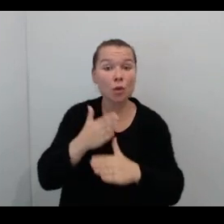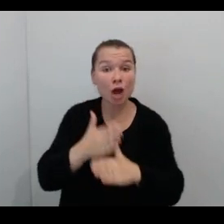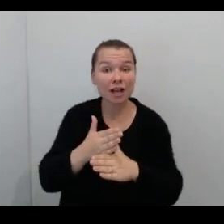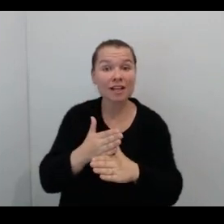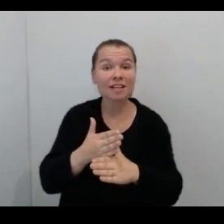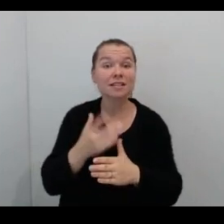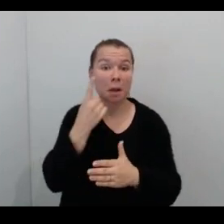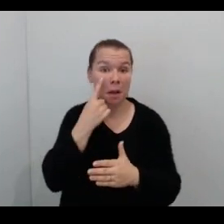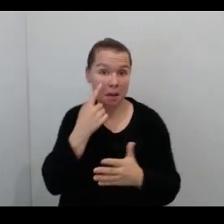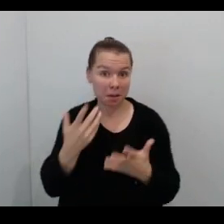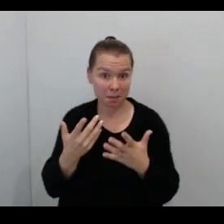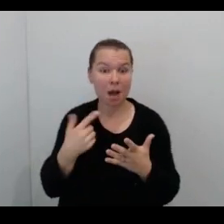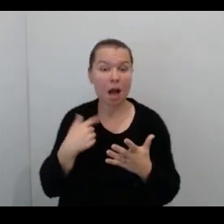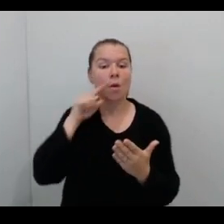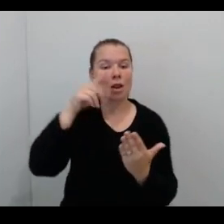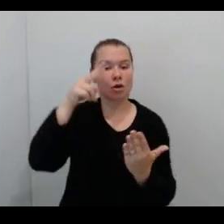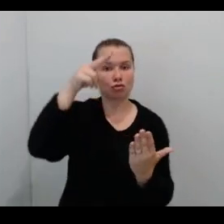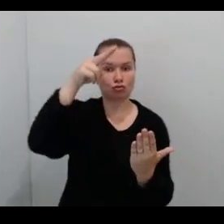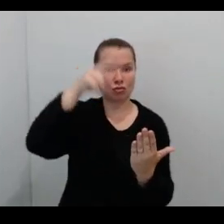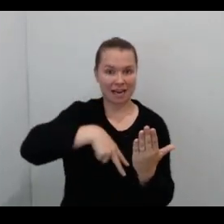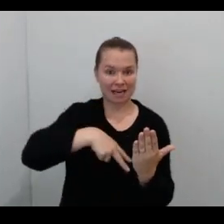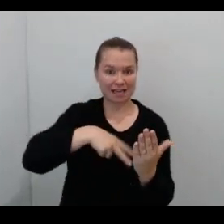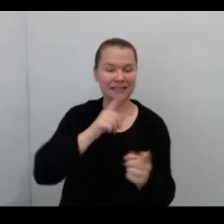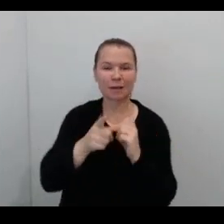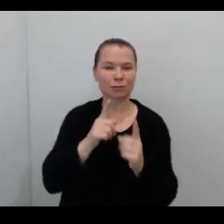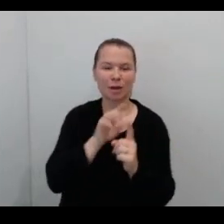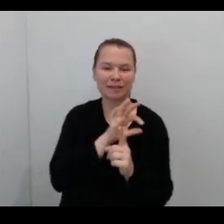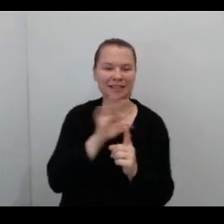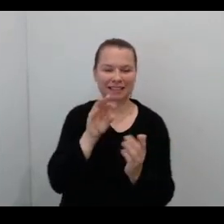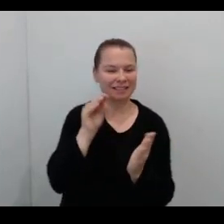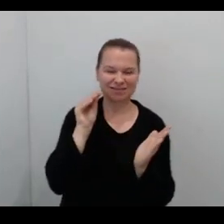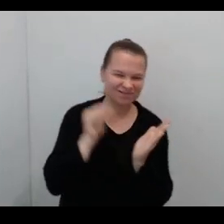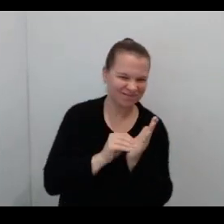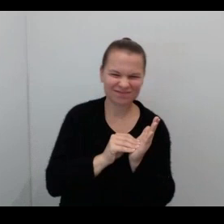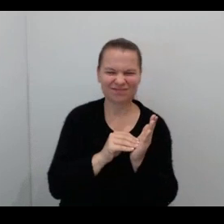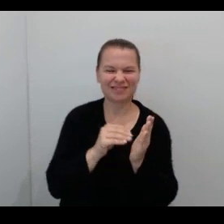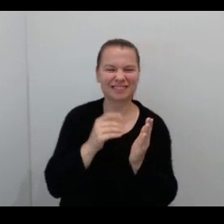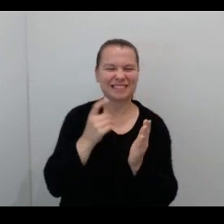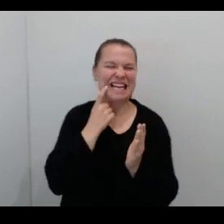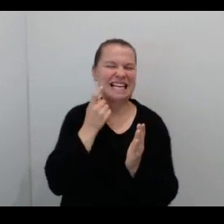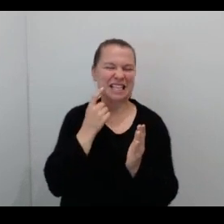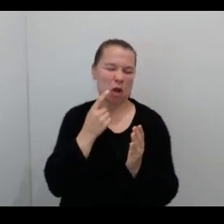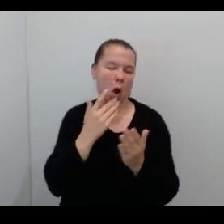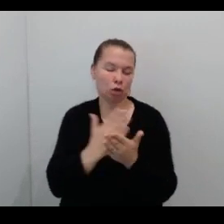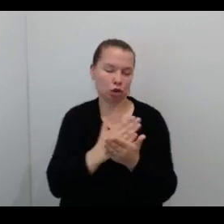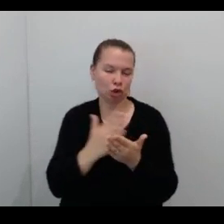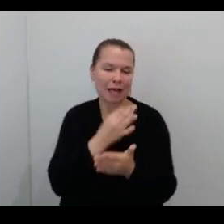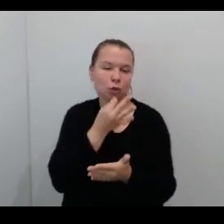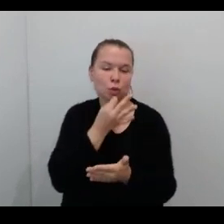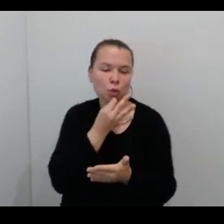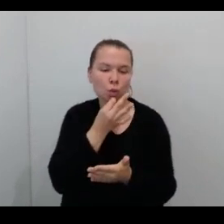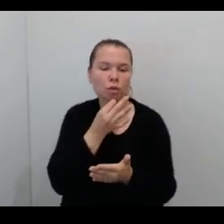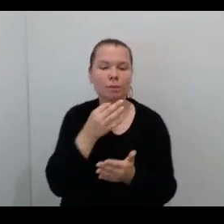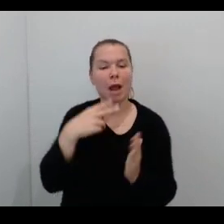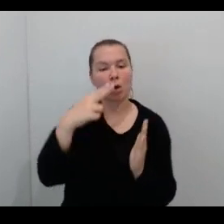I'll read it out because it doesn't all fit in our back end system. Before I share it I'll just read the full question.